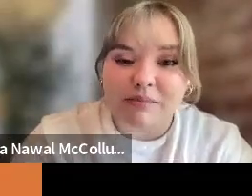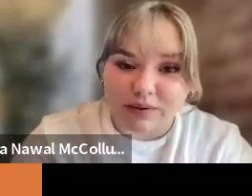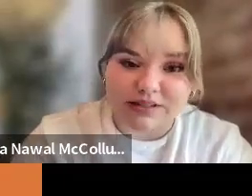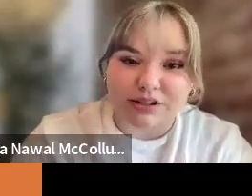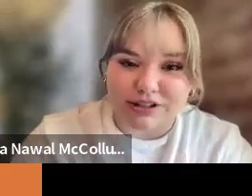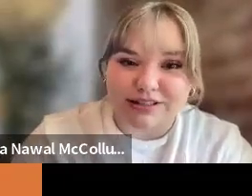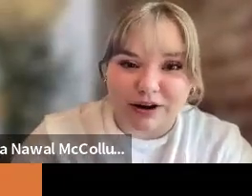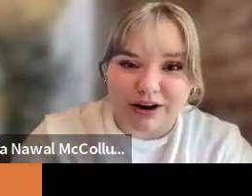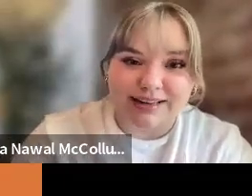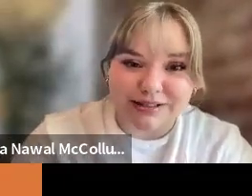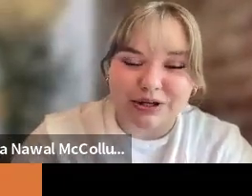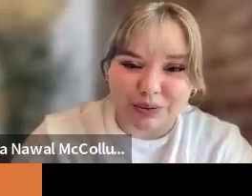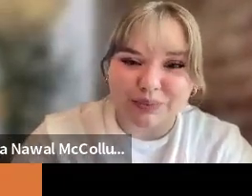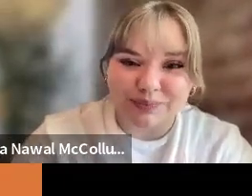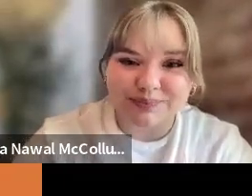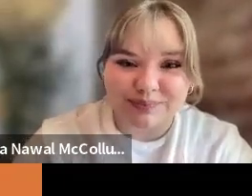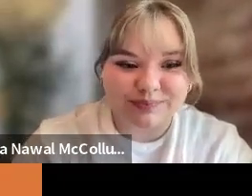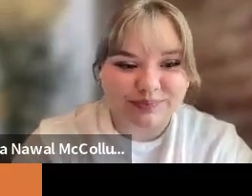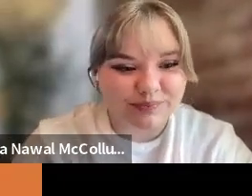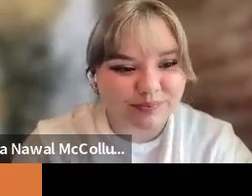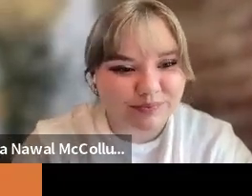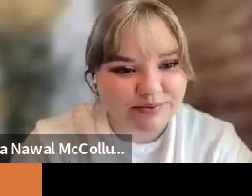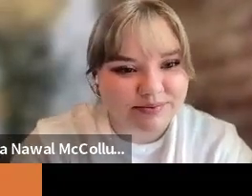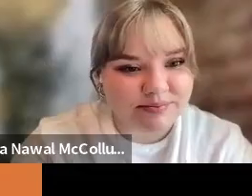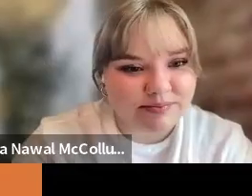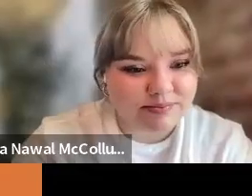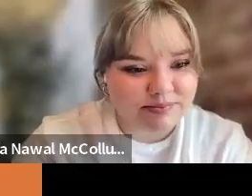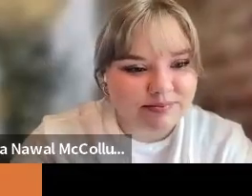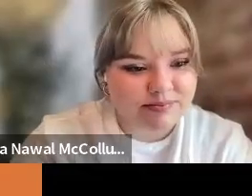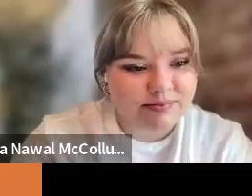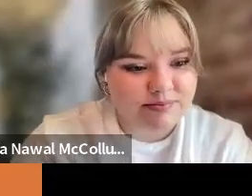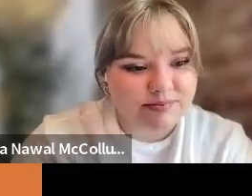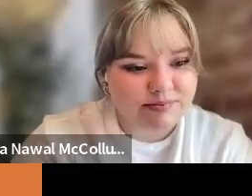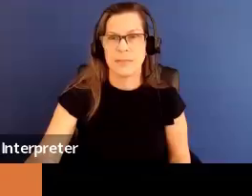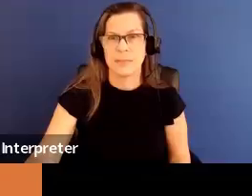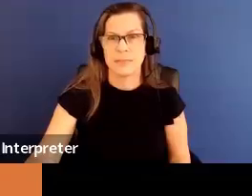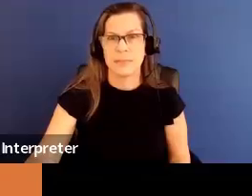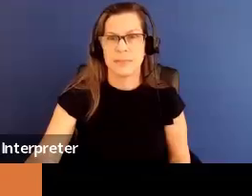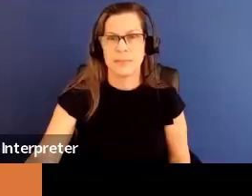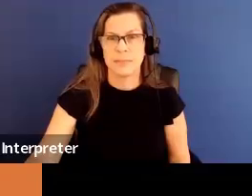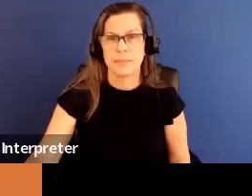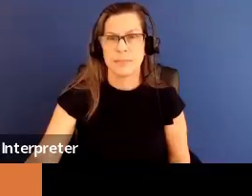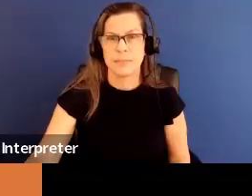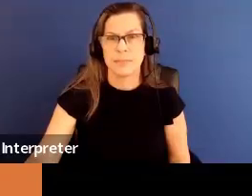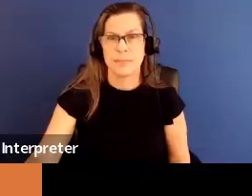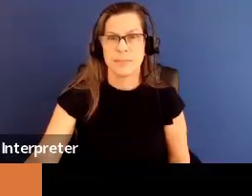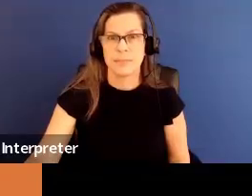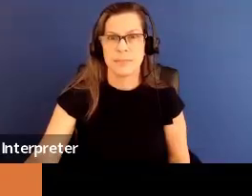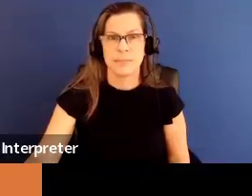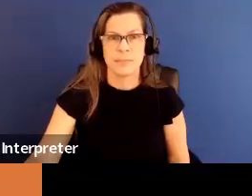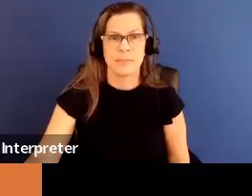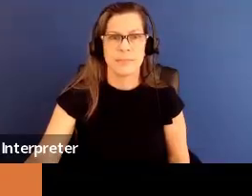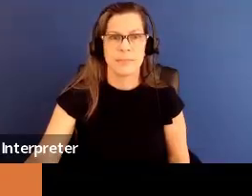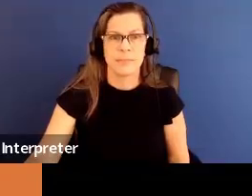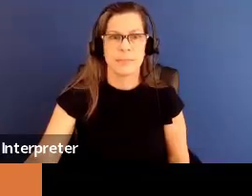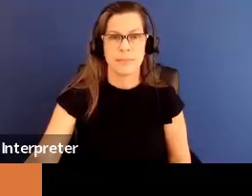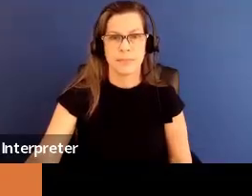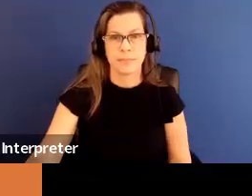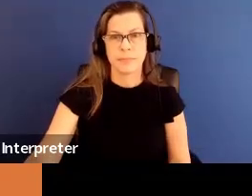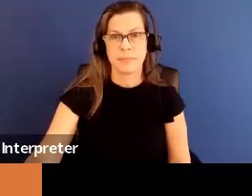for disabled individuals and because either from both the research site and also I have seen it in my own personal experience as